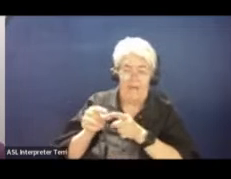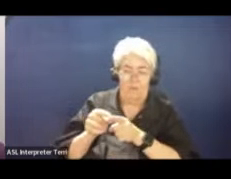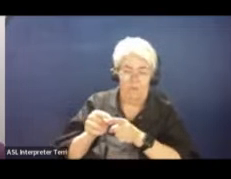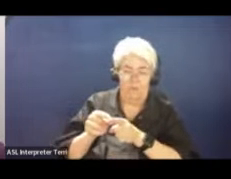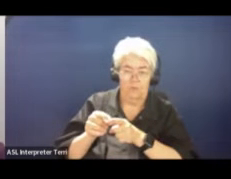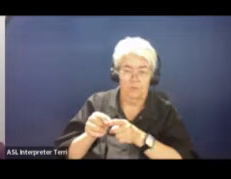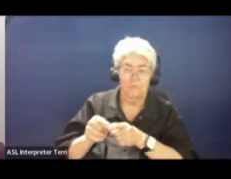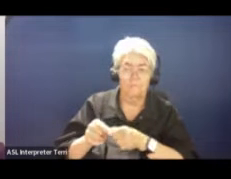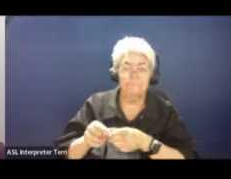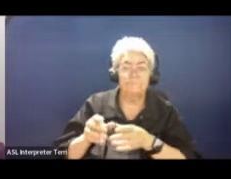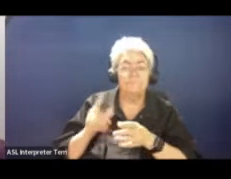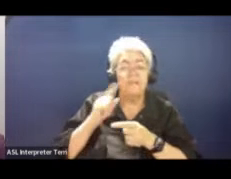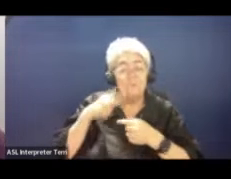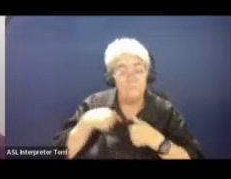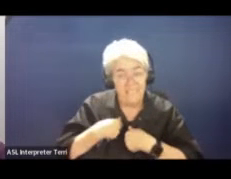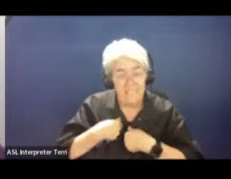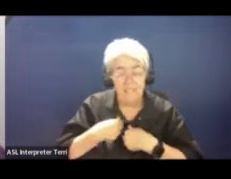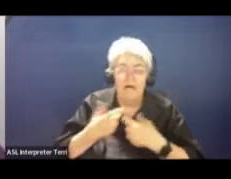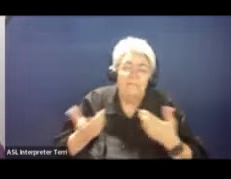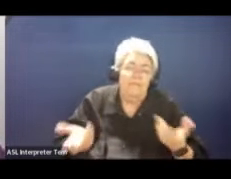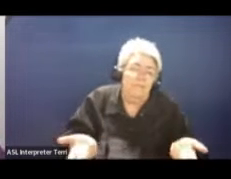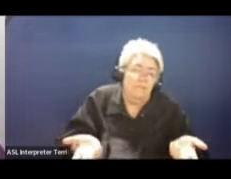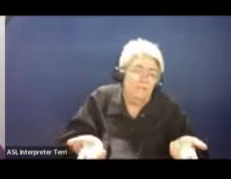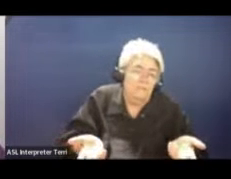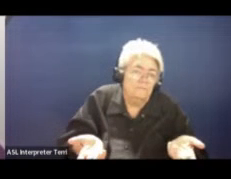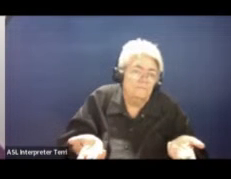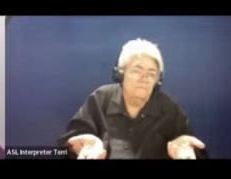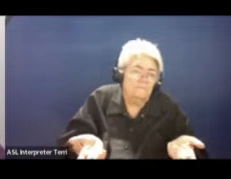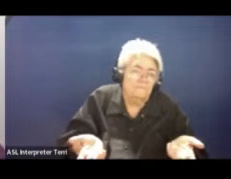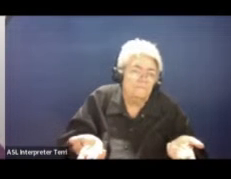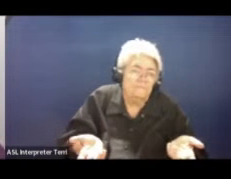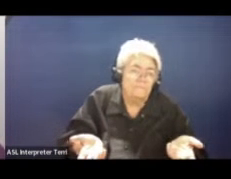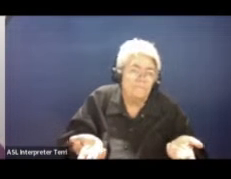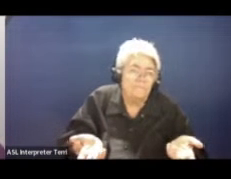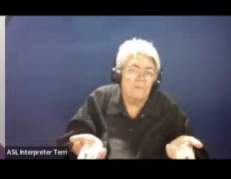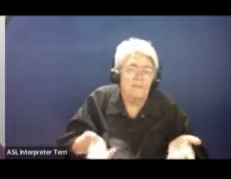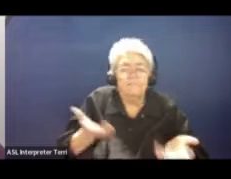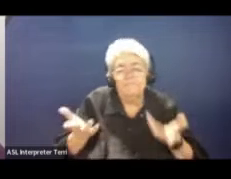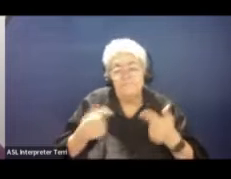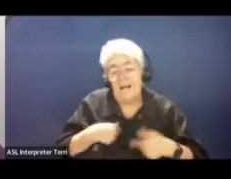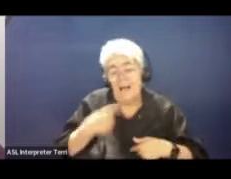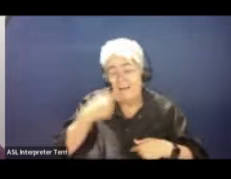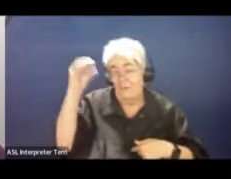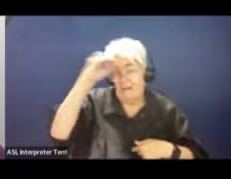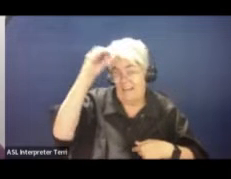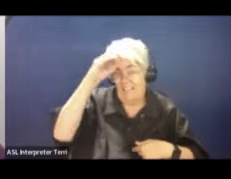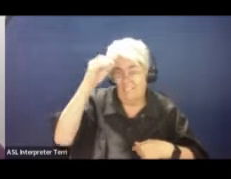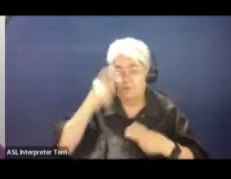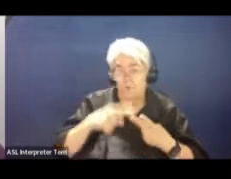is also I will admit, I have maybe a you know, a bias or a precursor of experience having